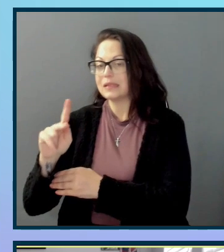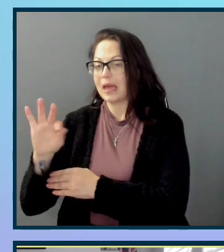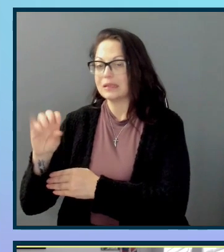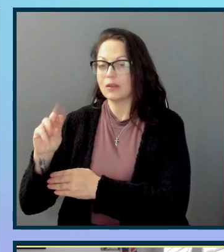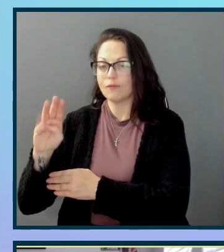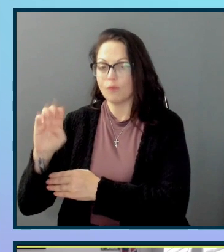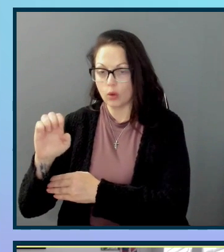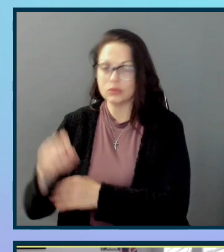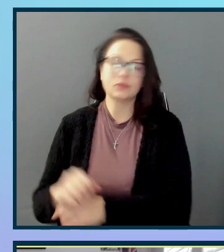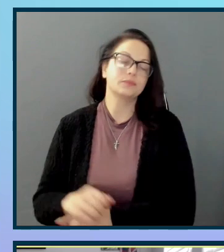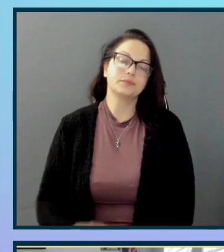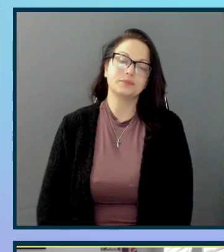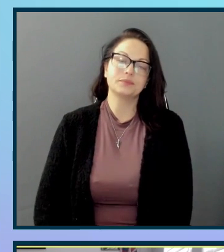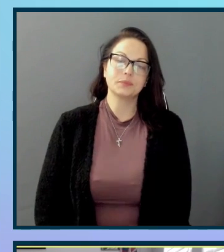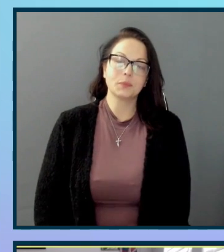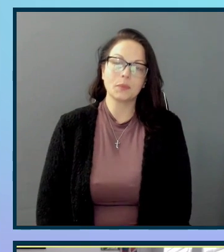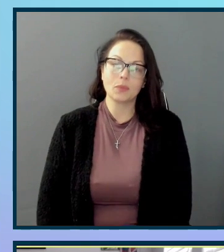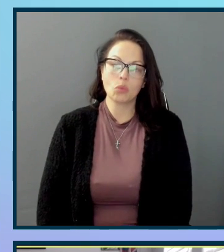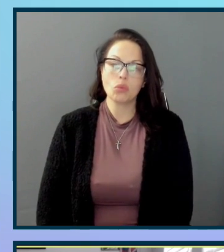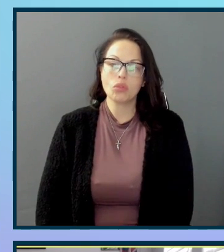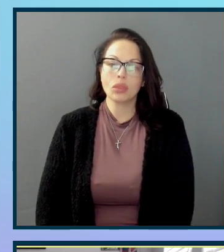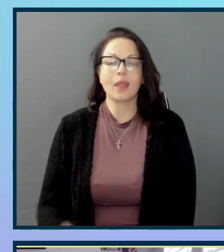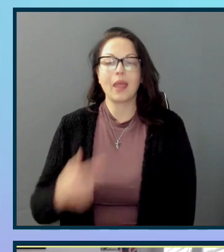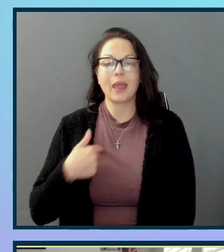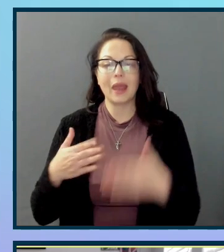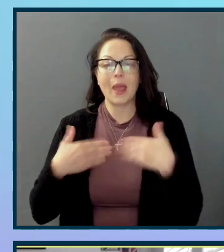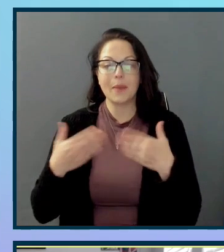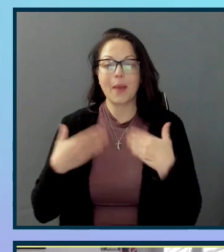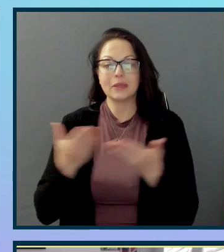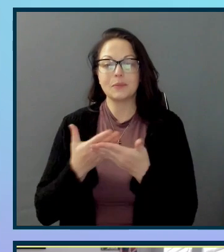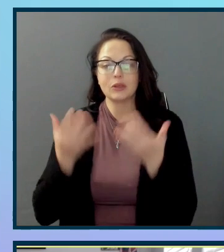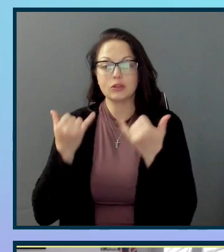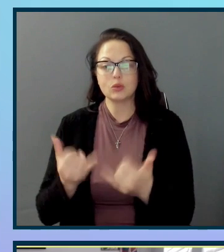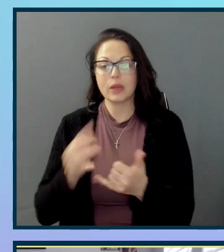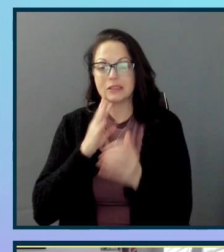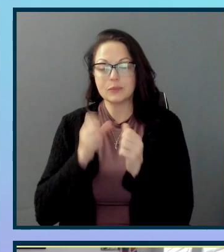And I'm really happy to be here today to speak with you about document